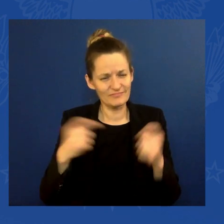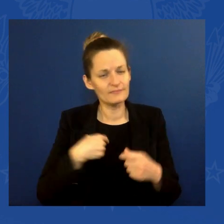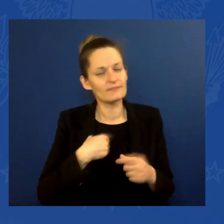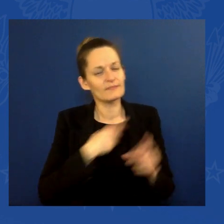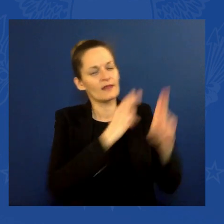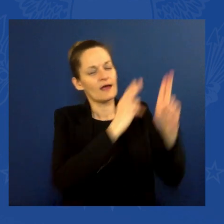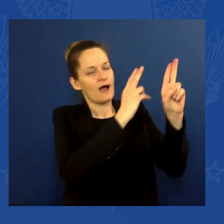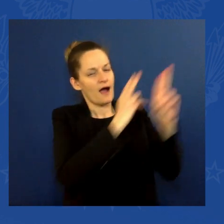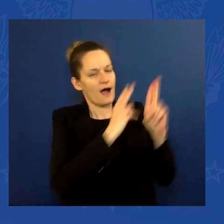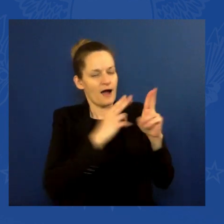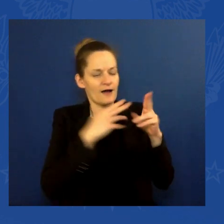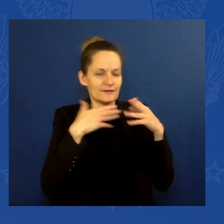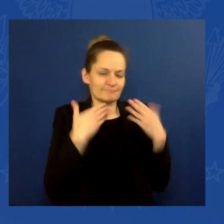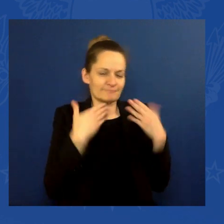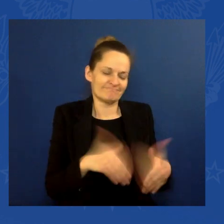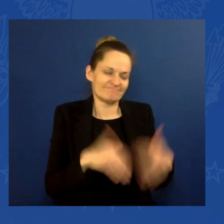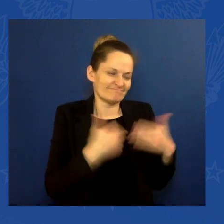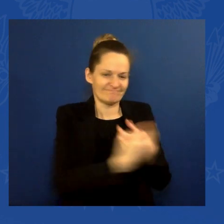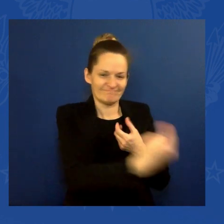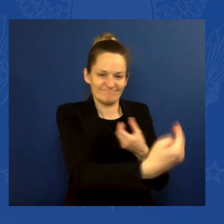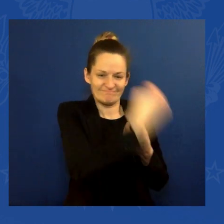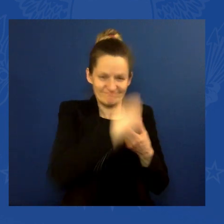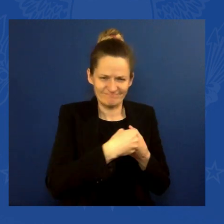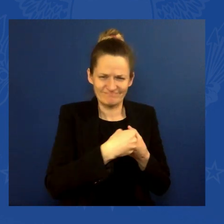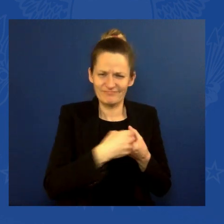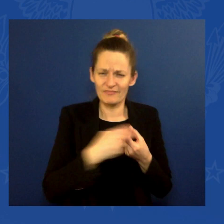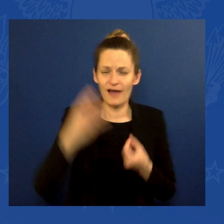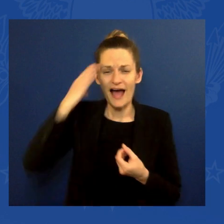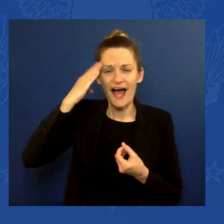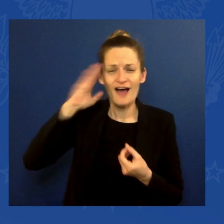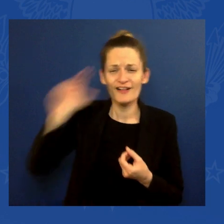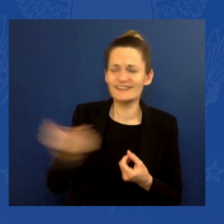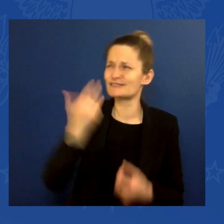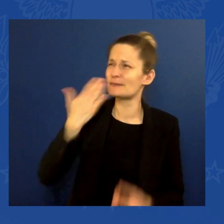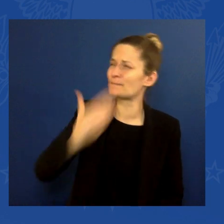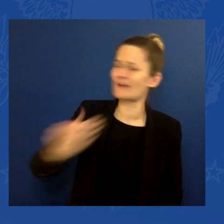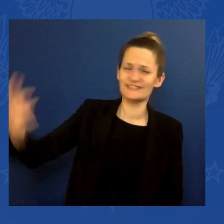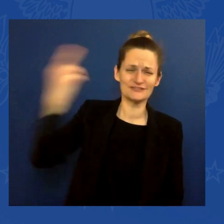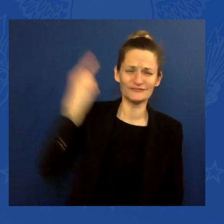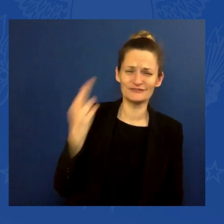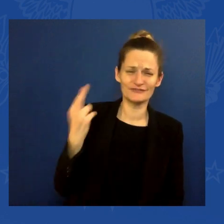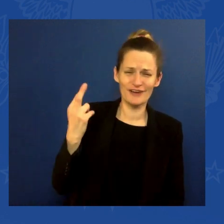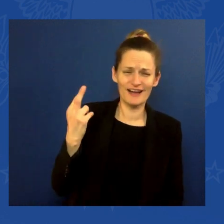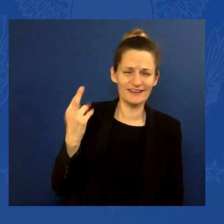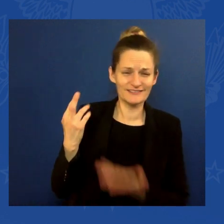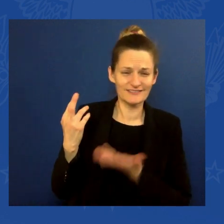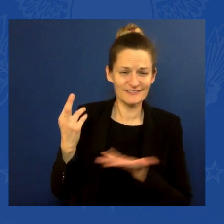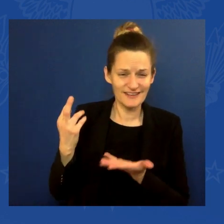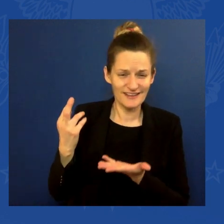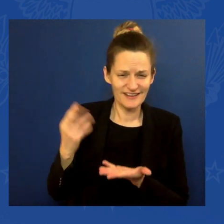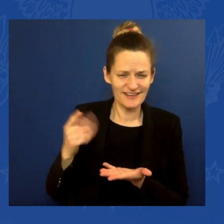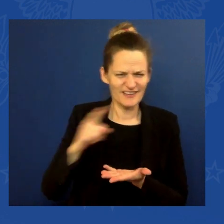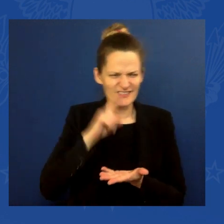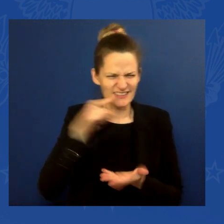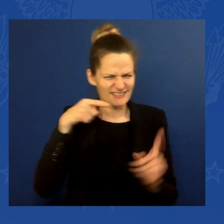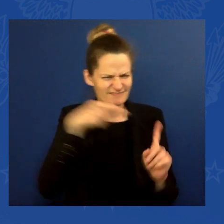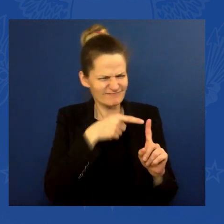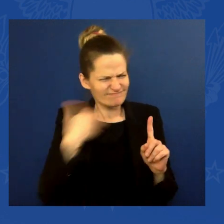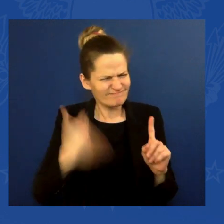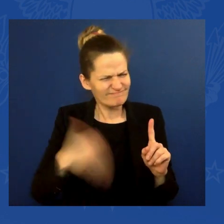Born in Scranton, Pennsylvania, but with Ireland written all over his heart, a descendant of the Blewitts County Mayo